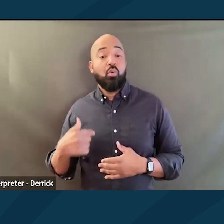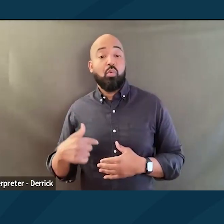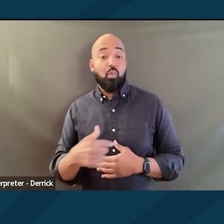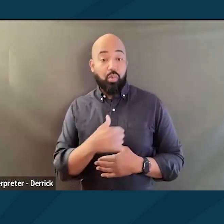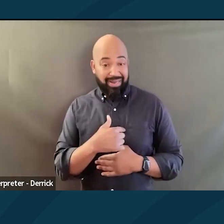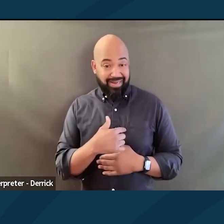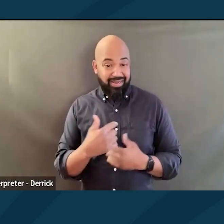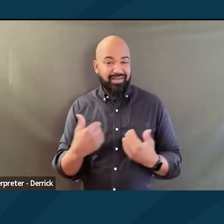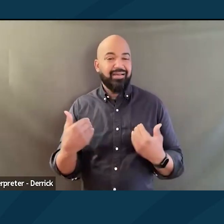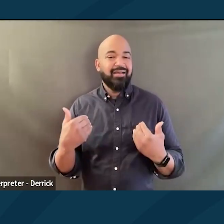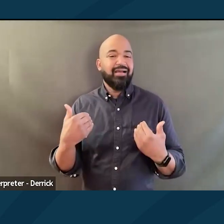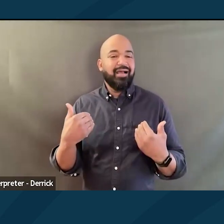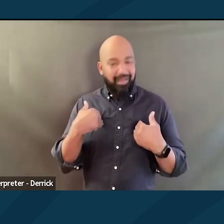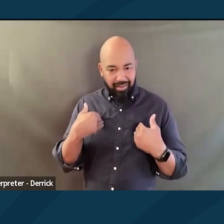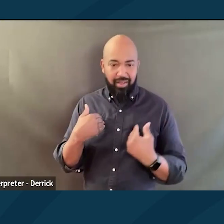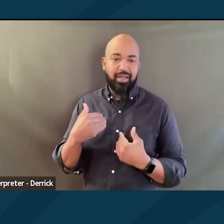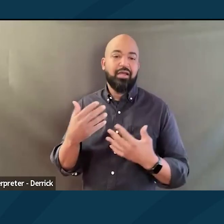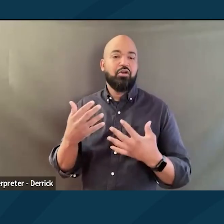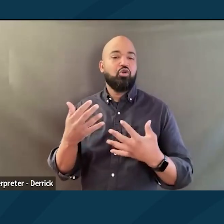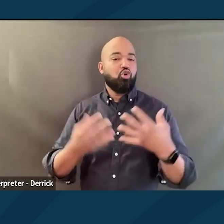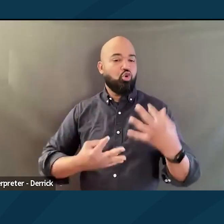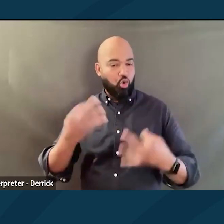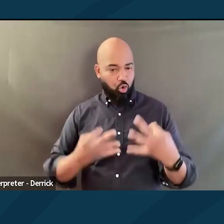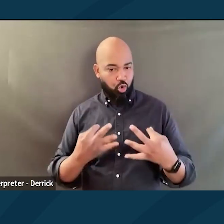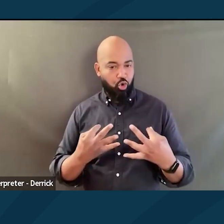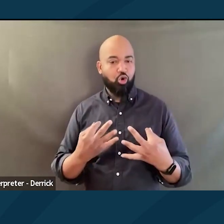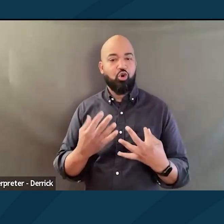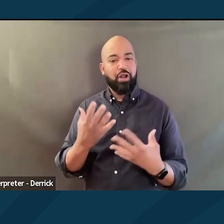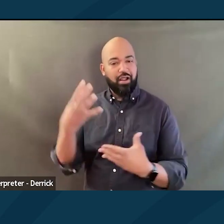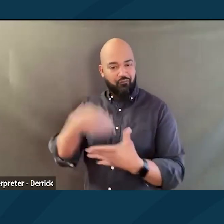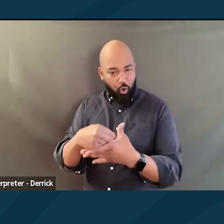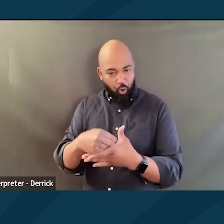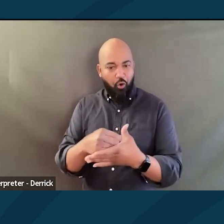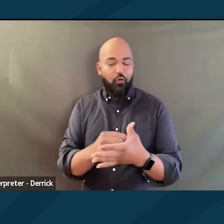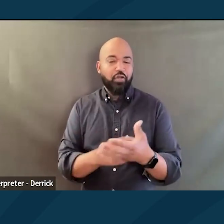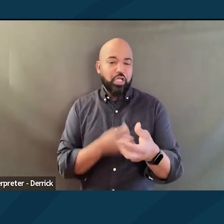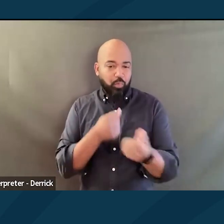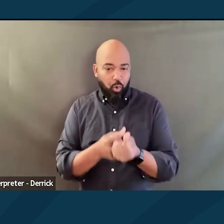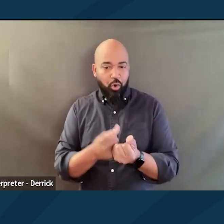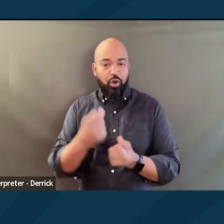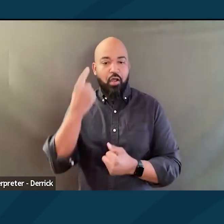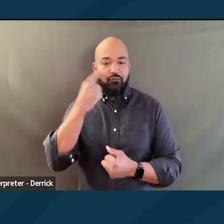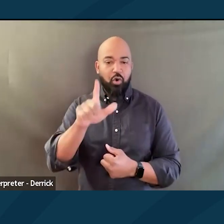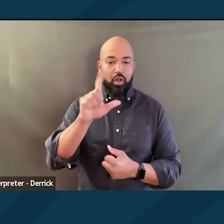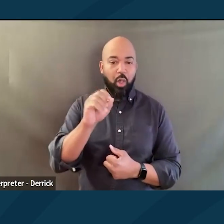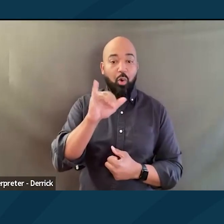Lois and Elaine and now we need to get people with disabilities to know more about what's